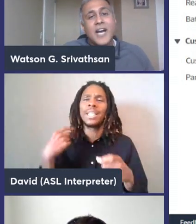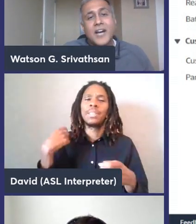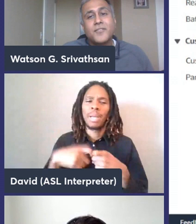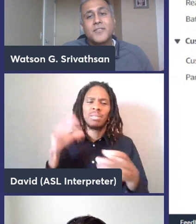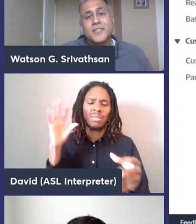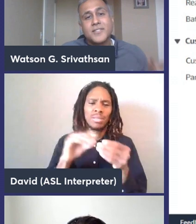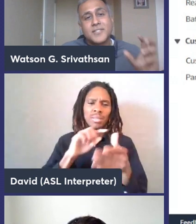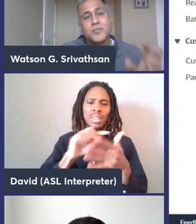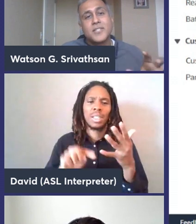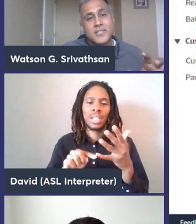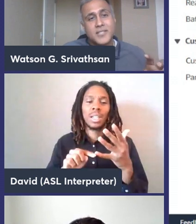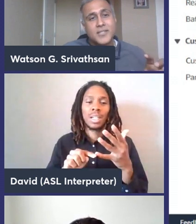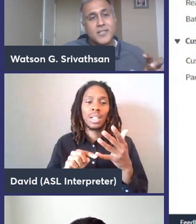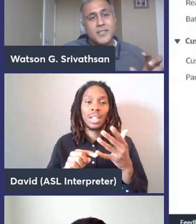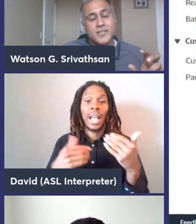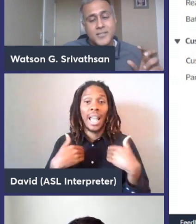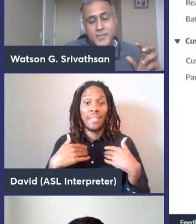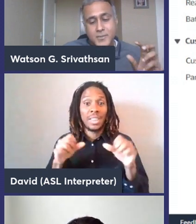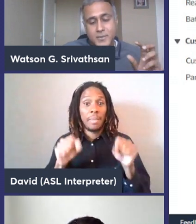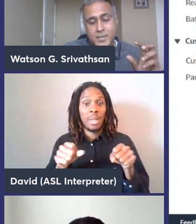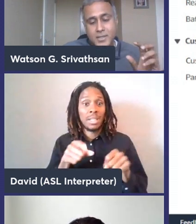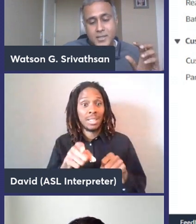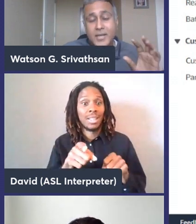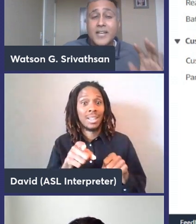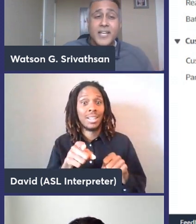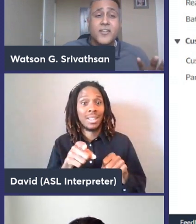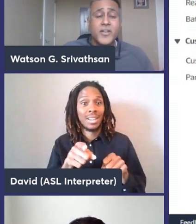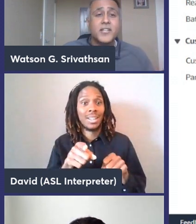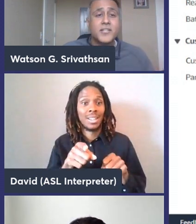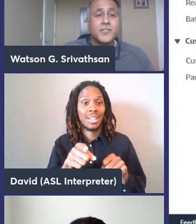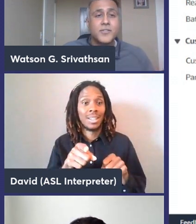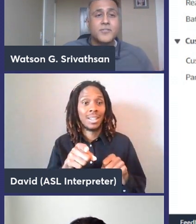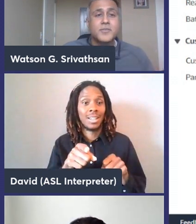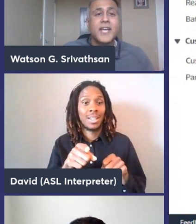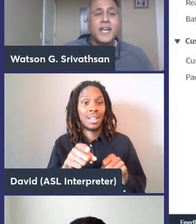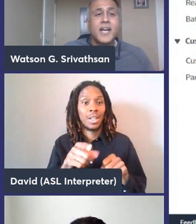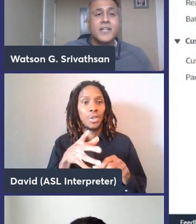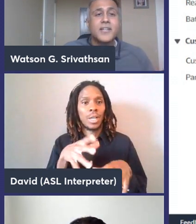You have this ability to take greater control from the AI